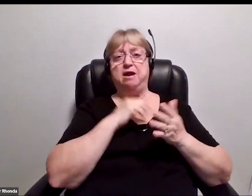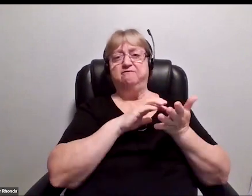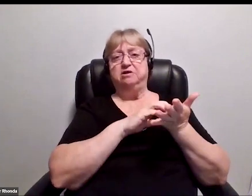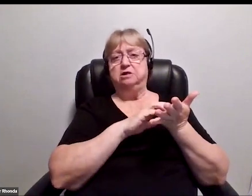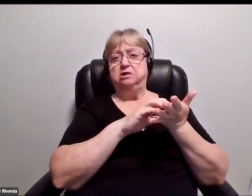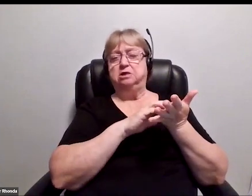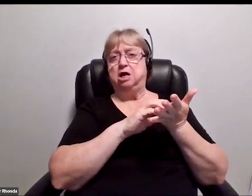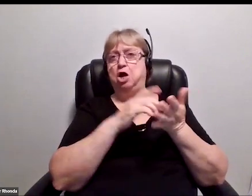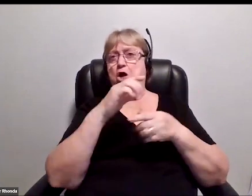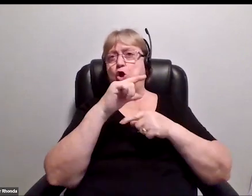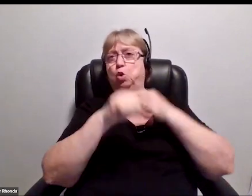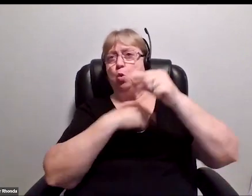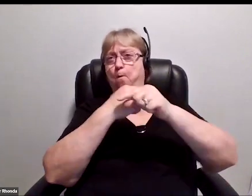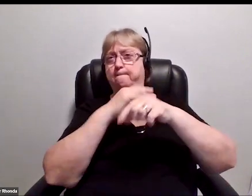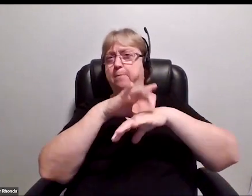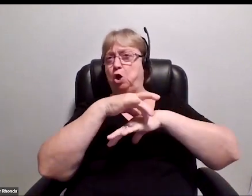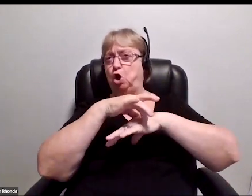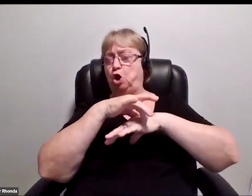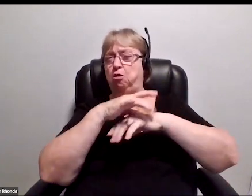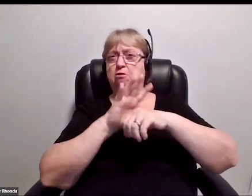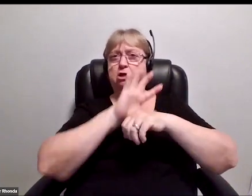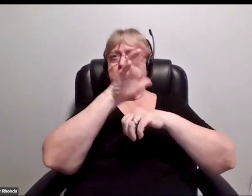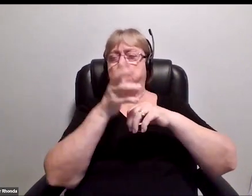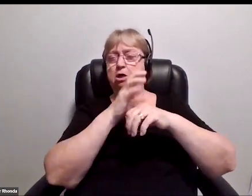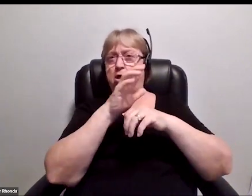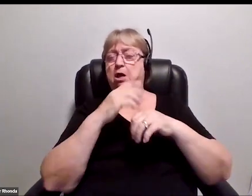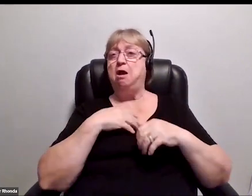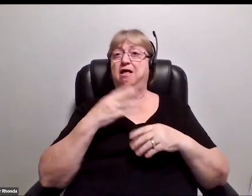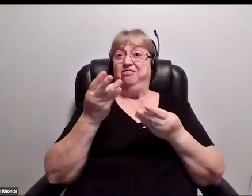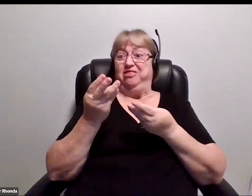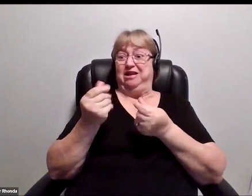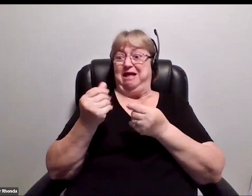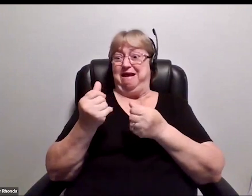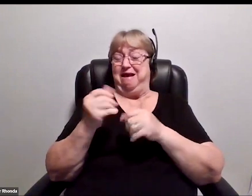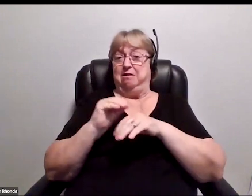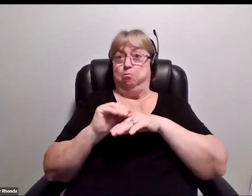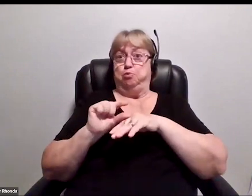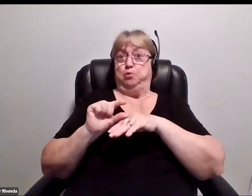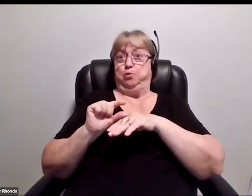representing the earth, where the continent stands out above the oceans.